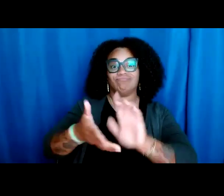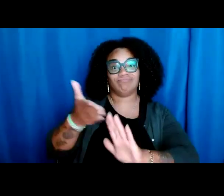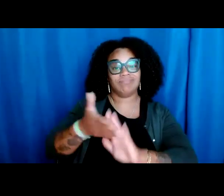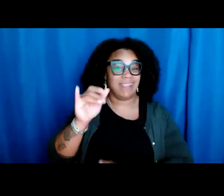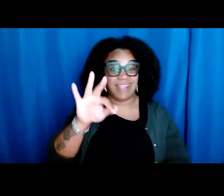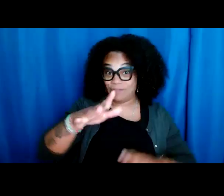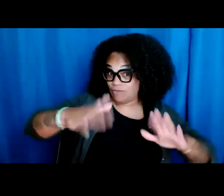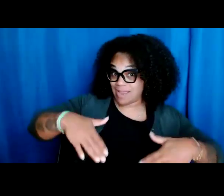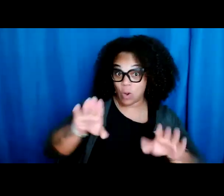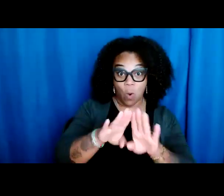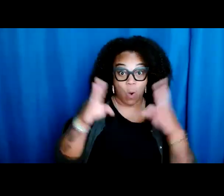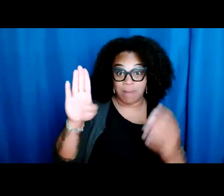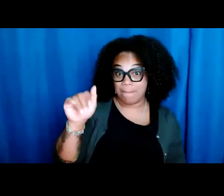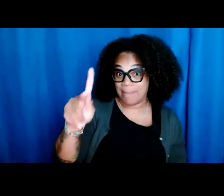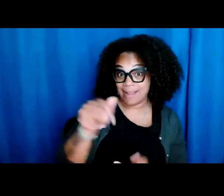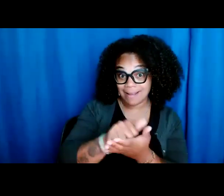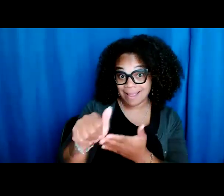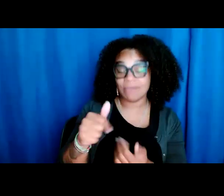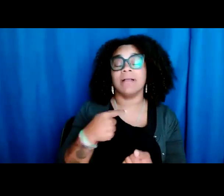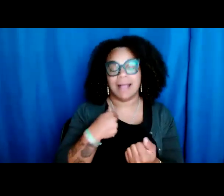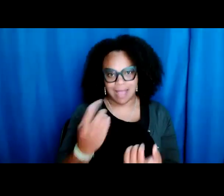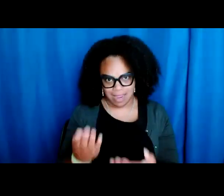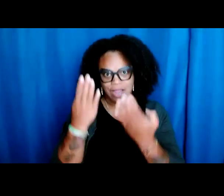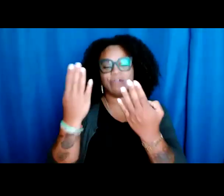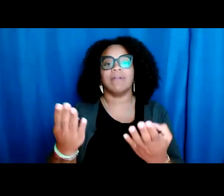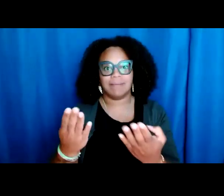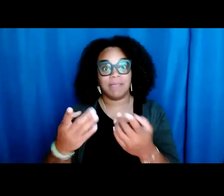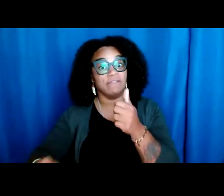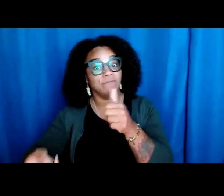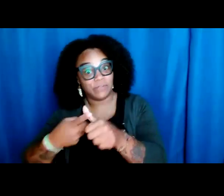then I strongly suggest that you get your business in good standing before you go